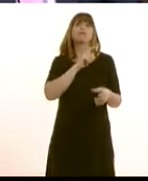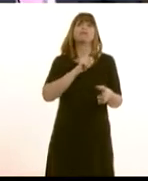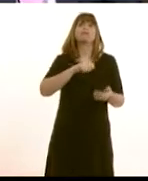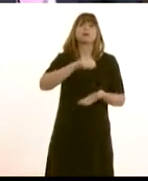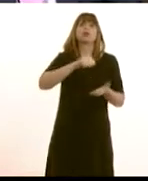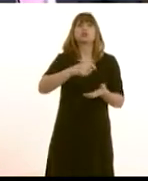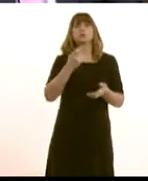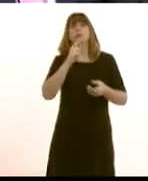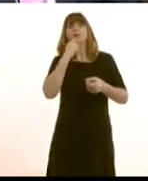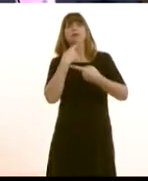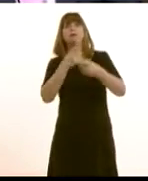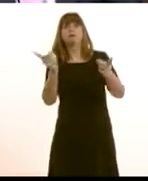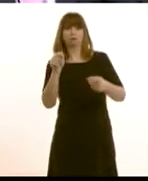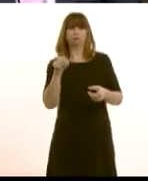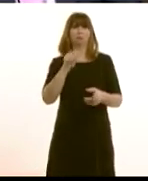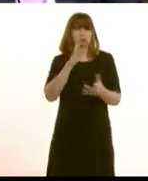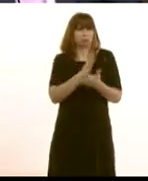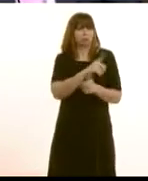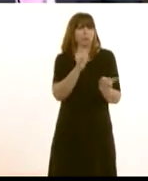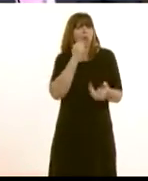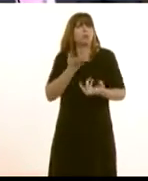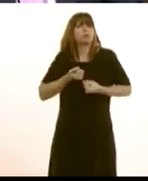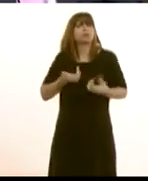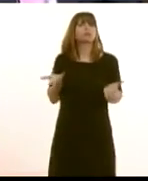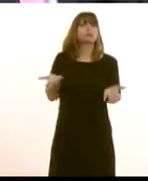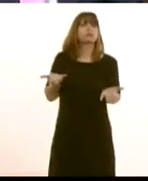will be one that will be acceptable. I have to say, of course, to the leader of the opposition